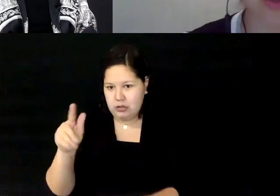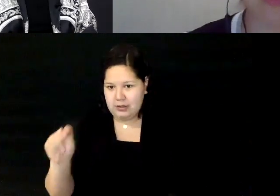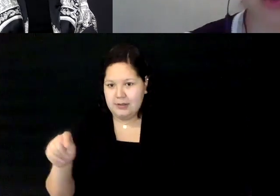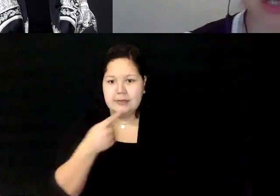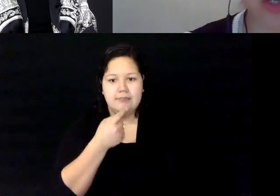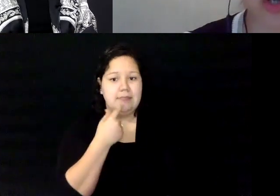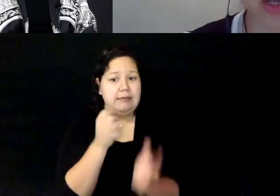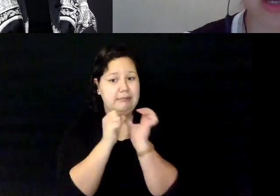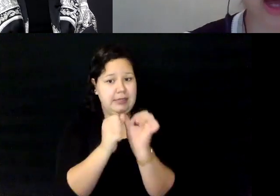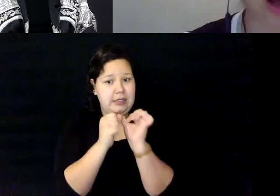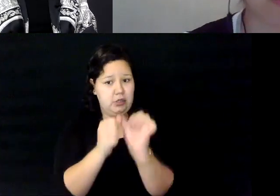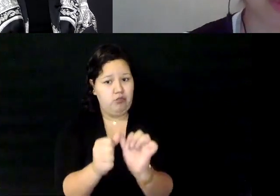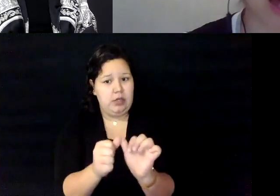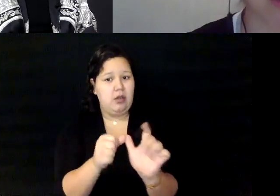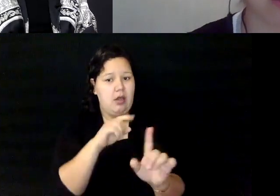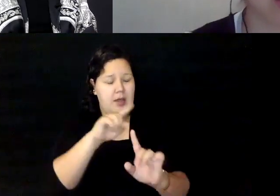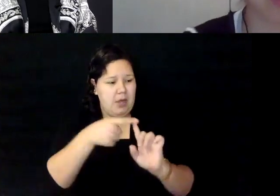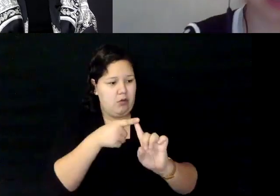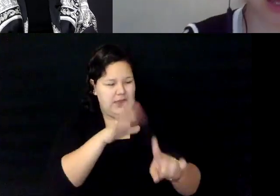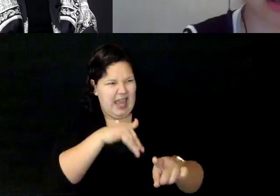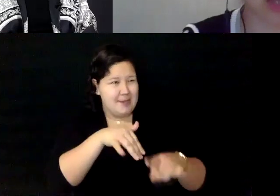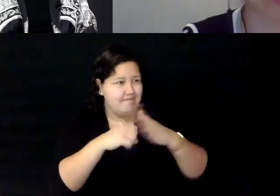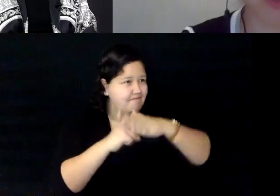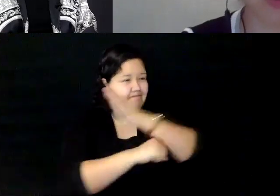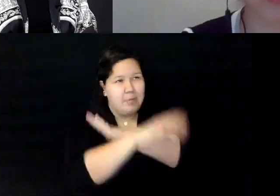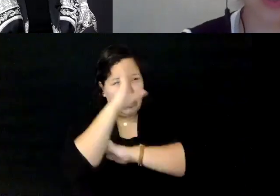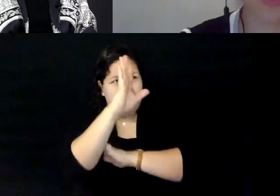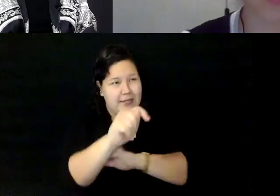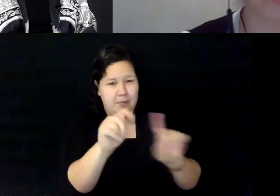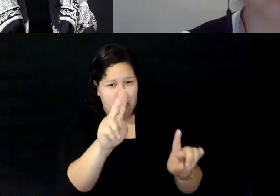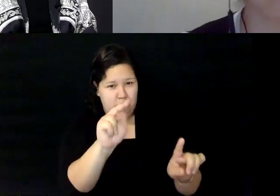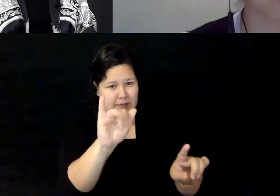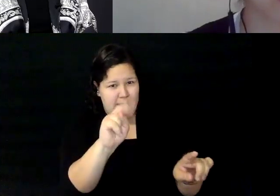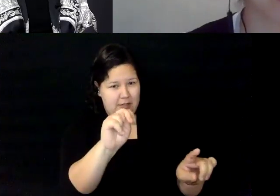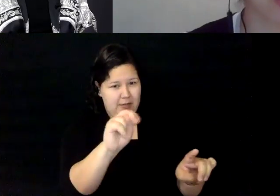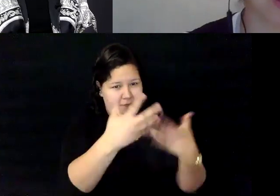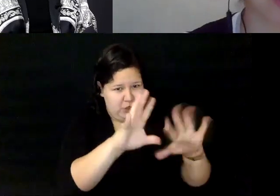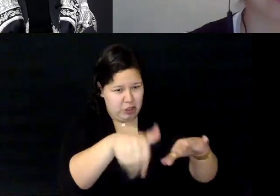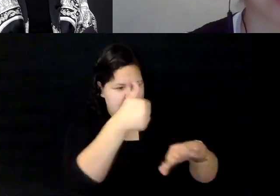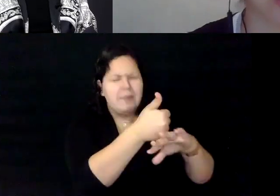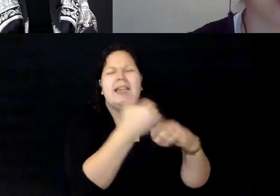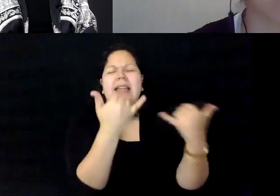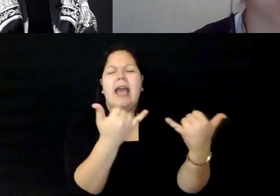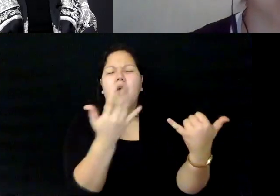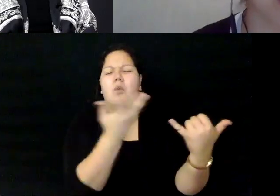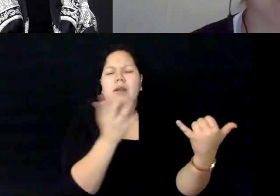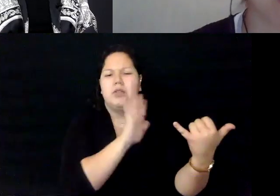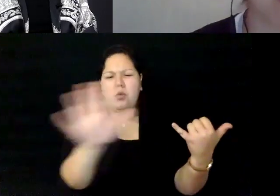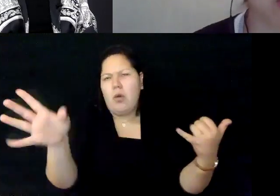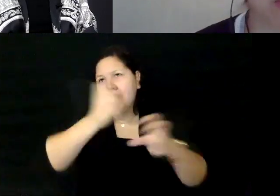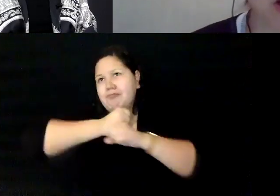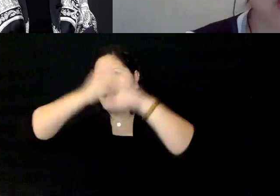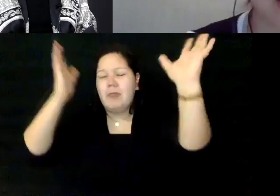the foundation that UNION has built, what is your vision and your plan for future projects?"